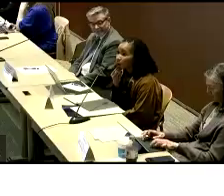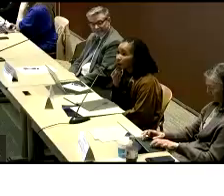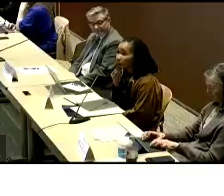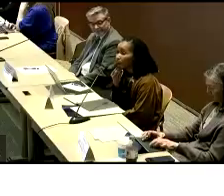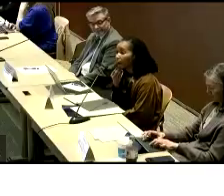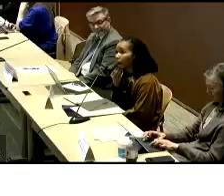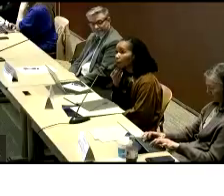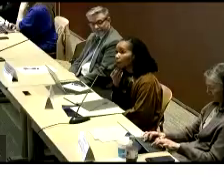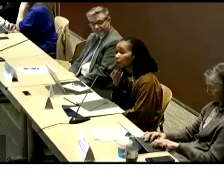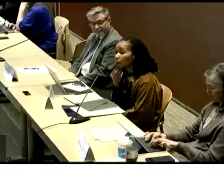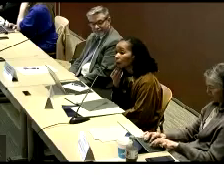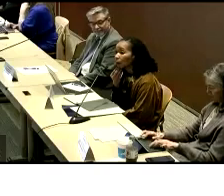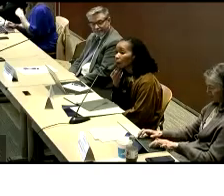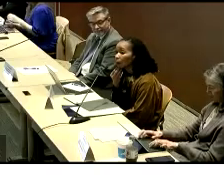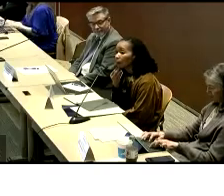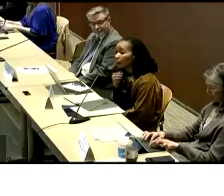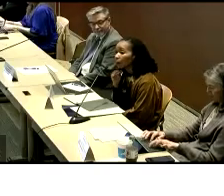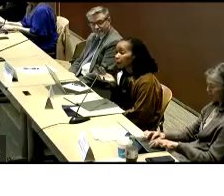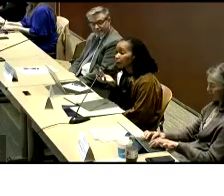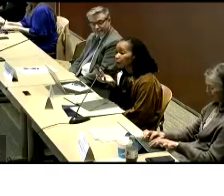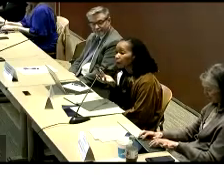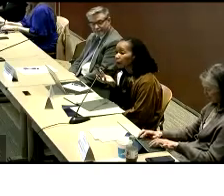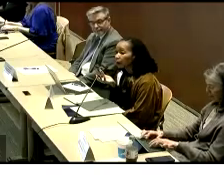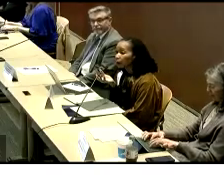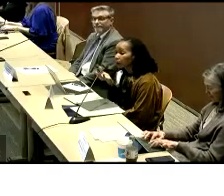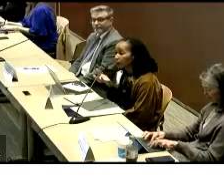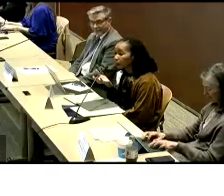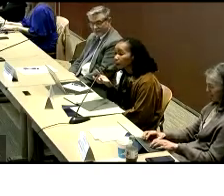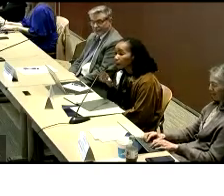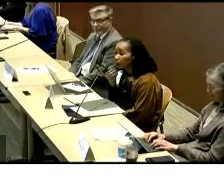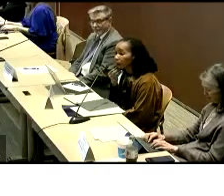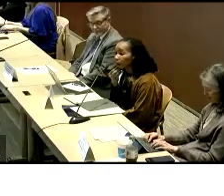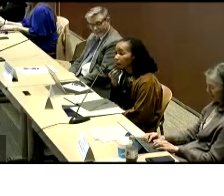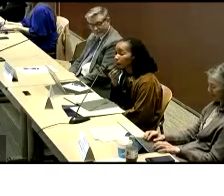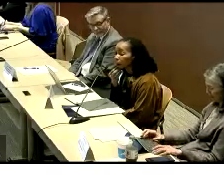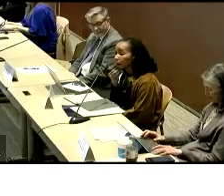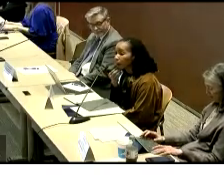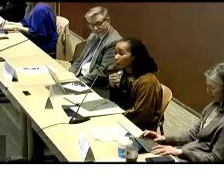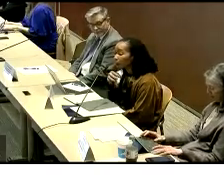where being able to work with other disciplines, you mentioned economics,